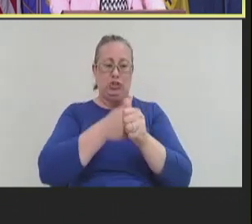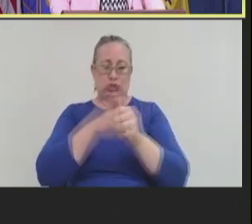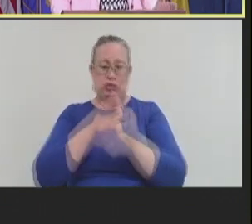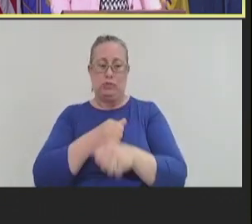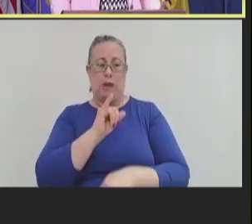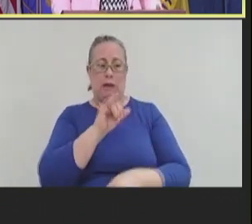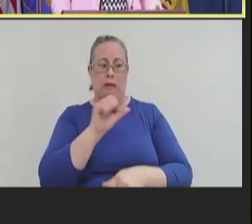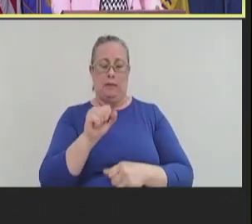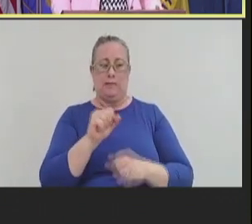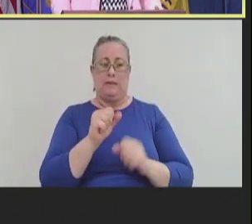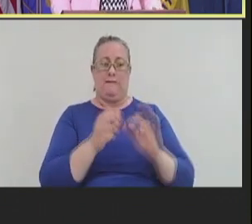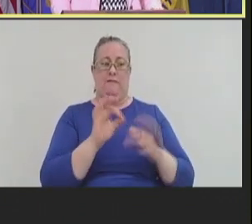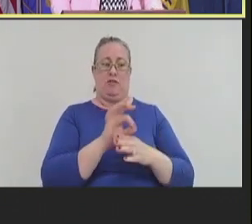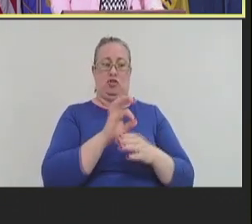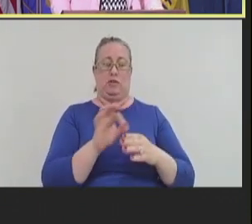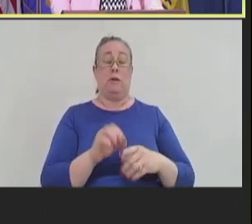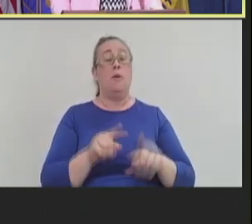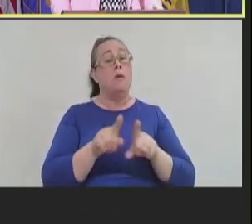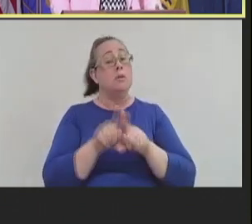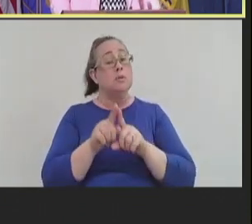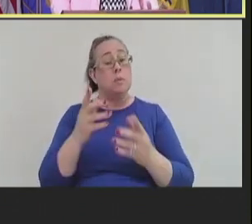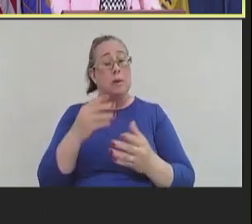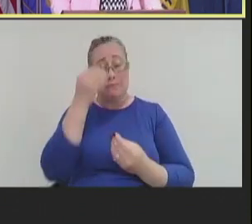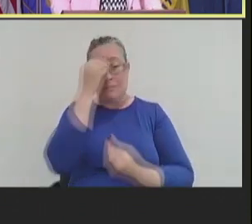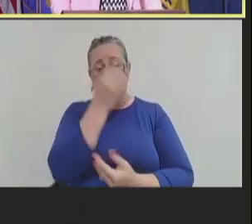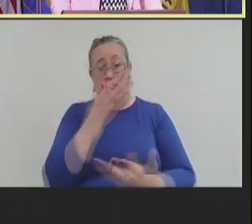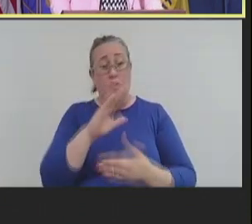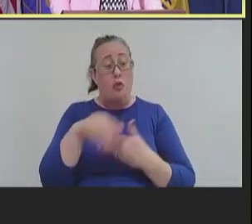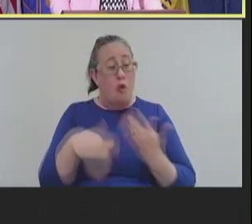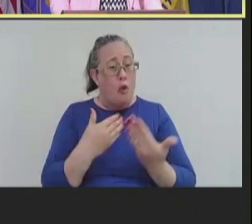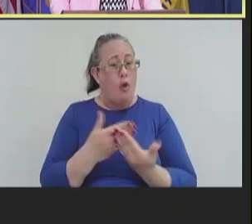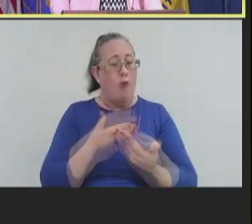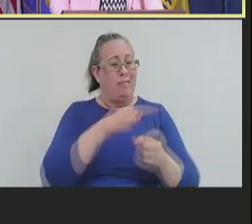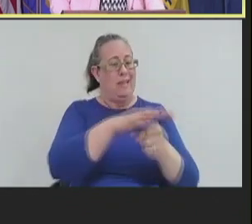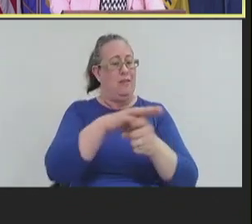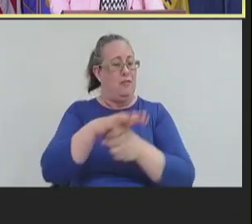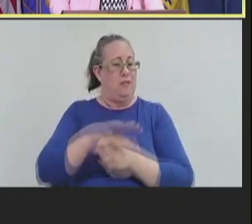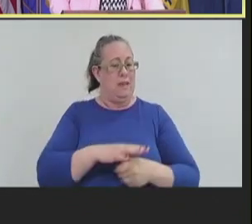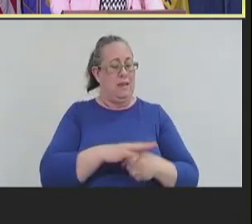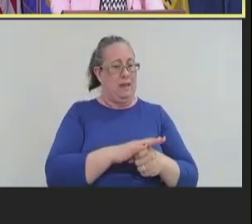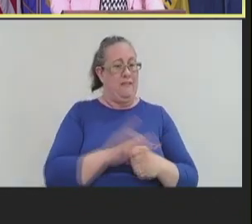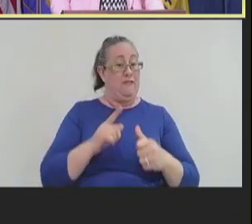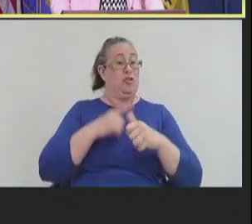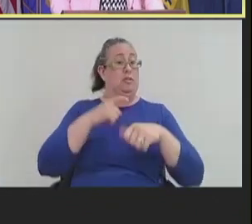And I also want to say for the first time, we have all of the jurisdictions participating. This is a voluntary program. So,